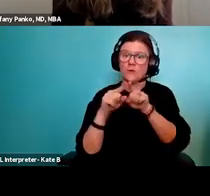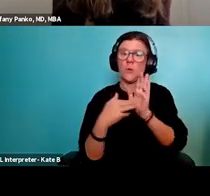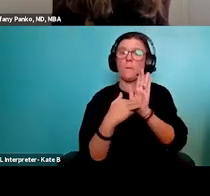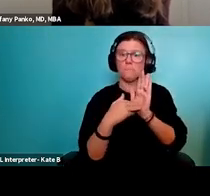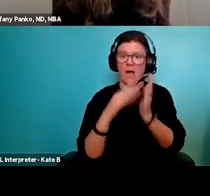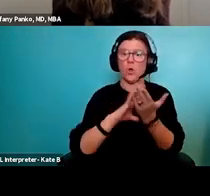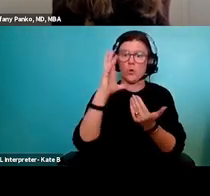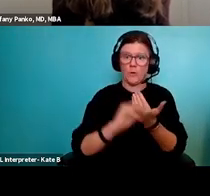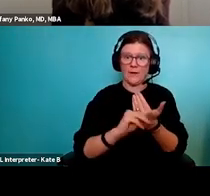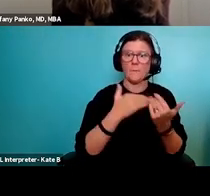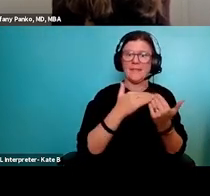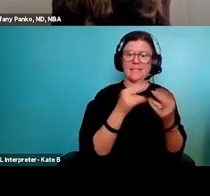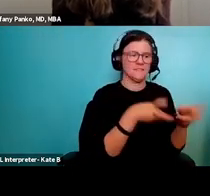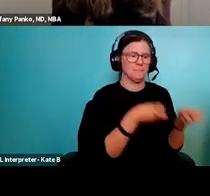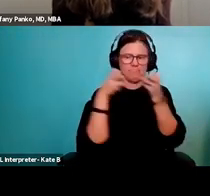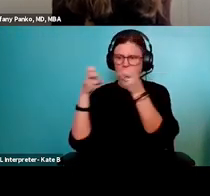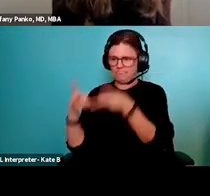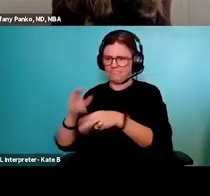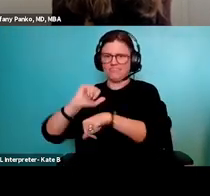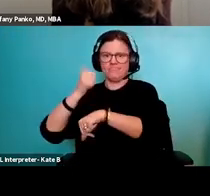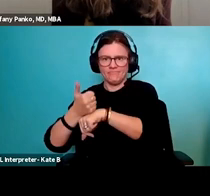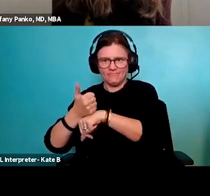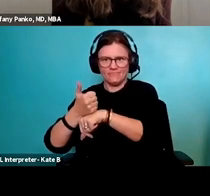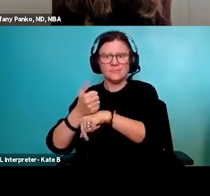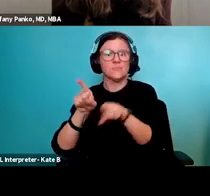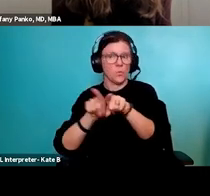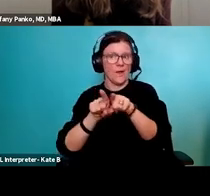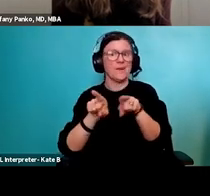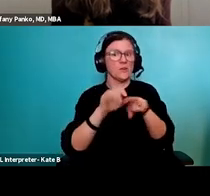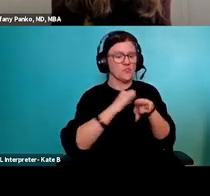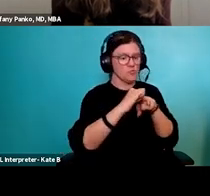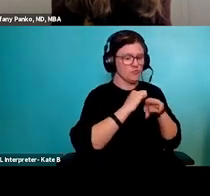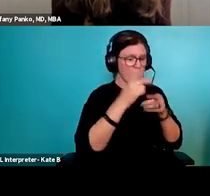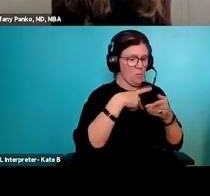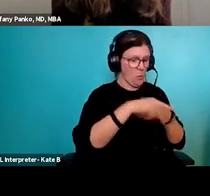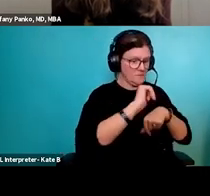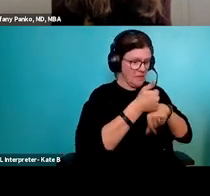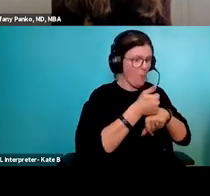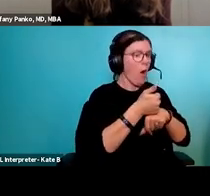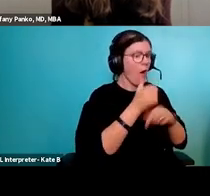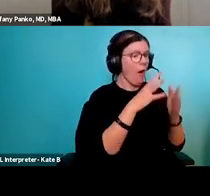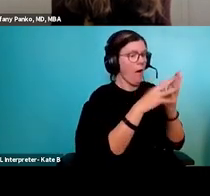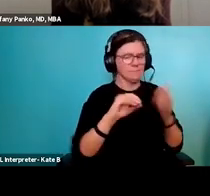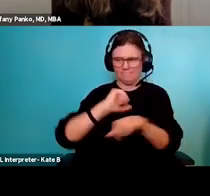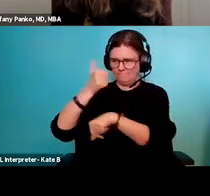be adopted, and training programs would help a great deal. Because disability, if we are